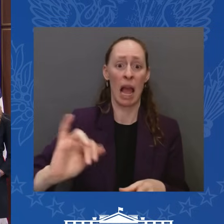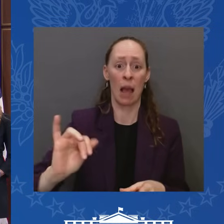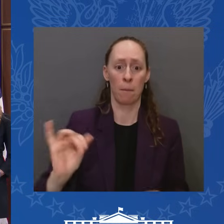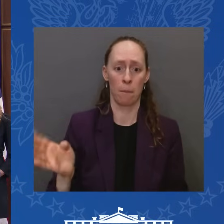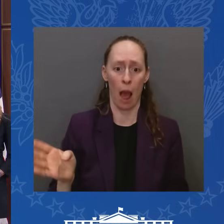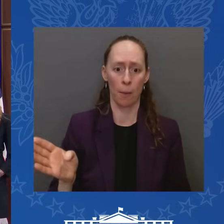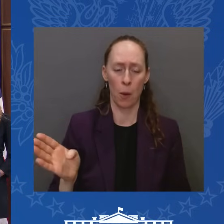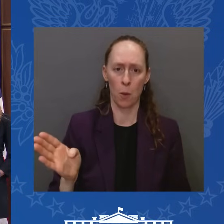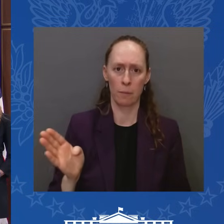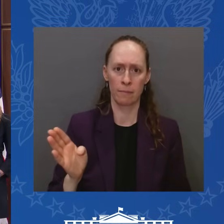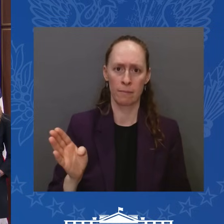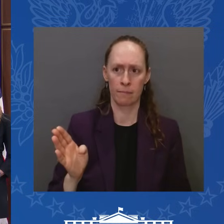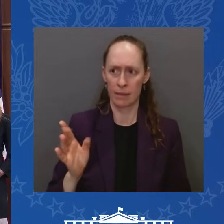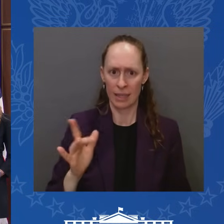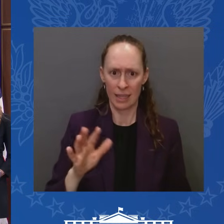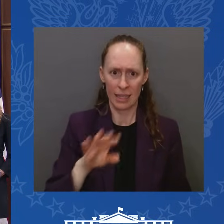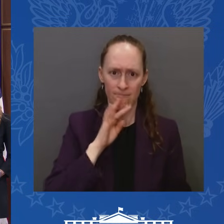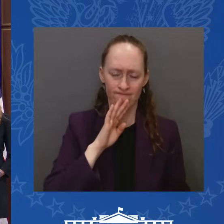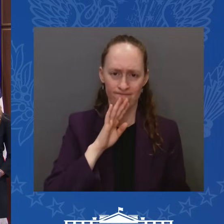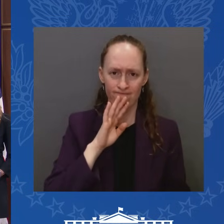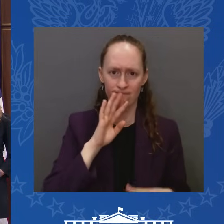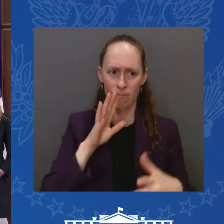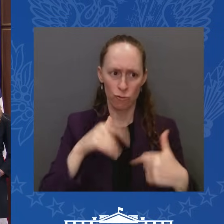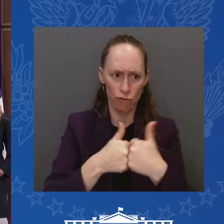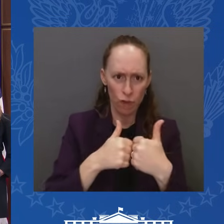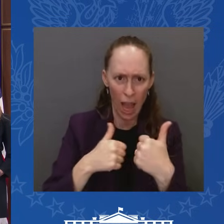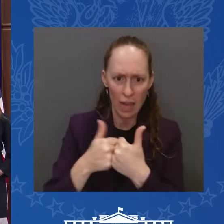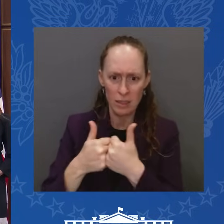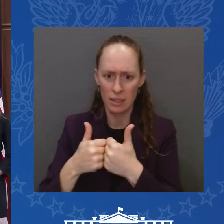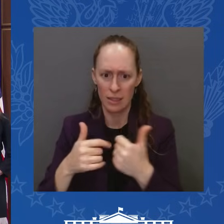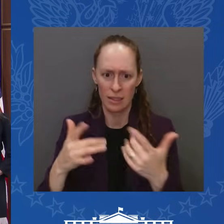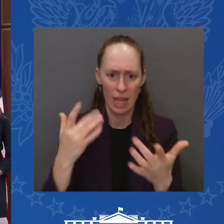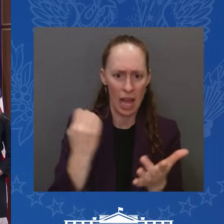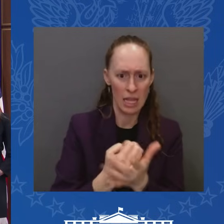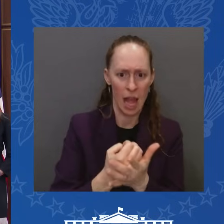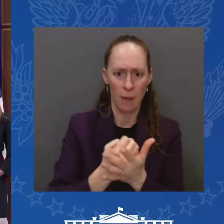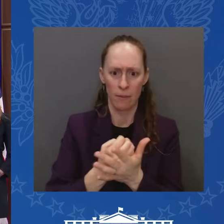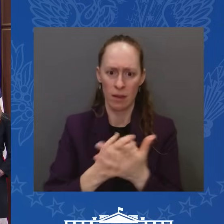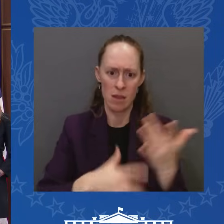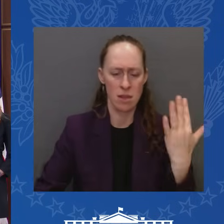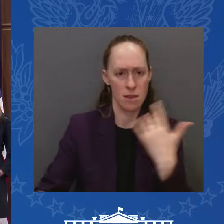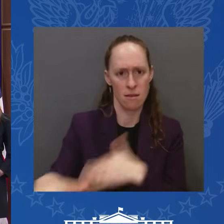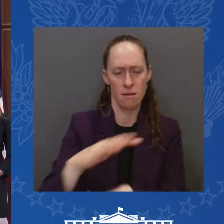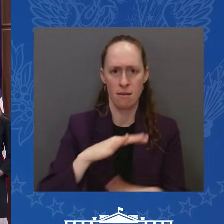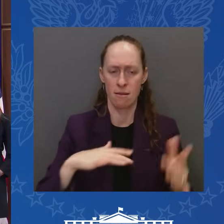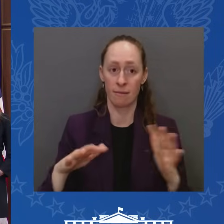and until recently lacked the federal support to tell a brighter and more vibrant story